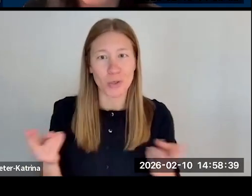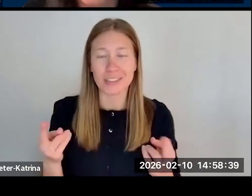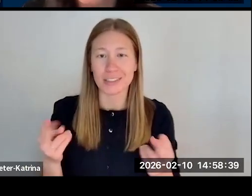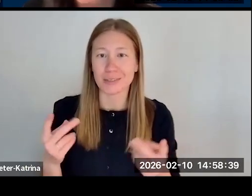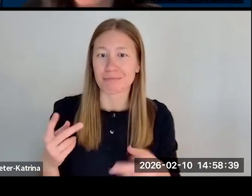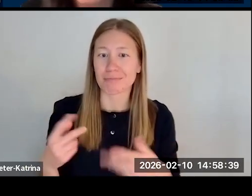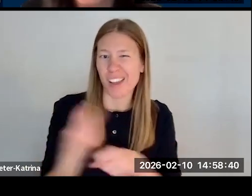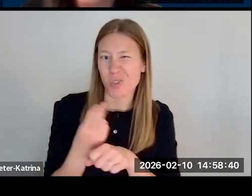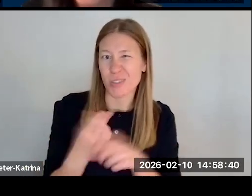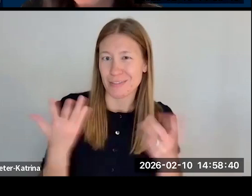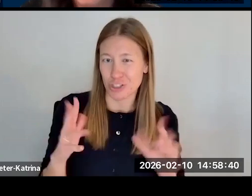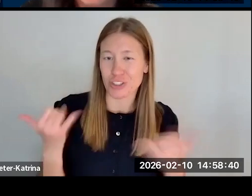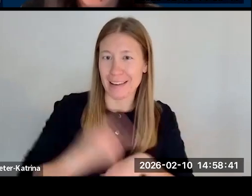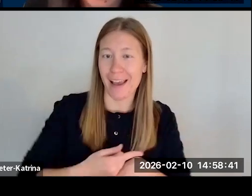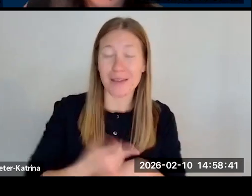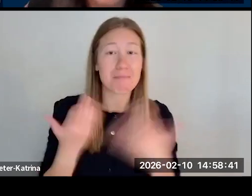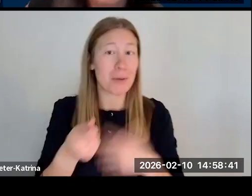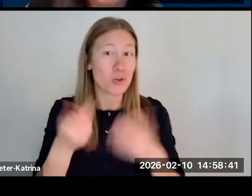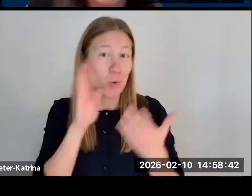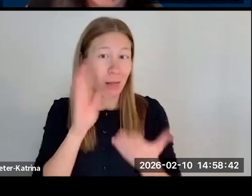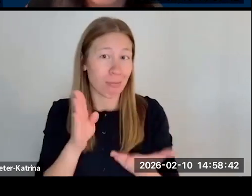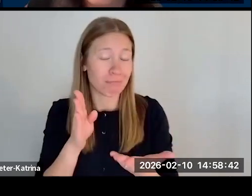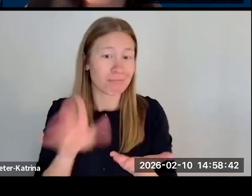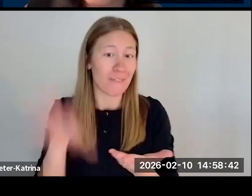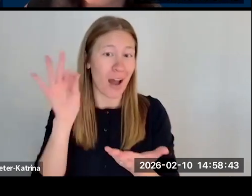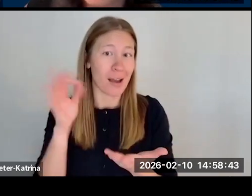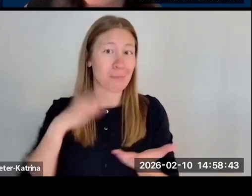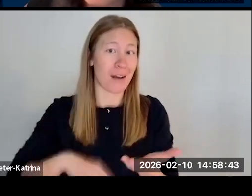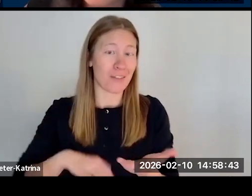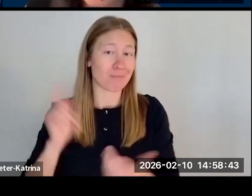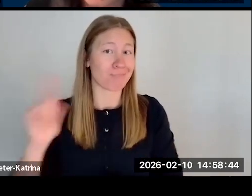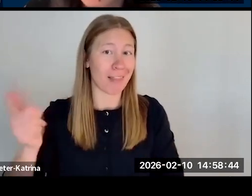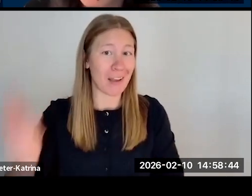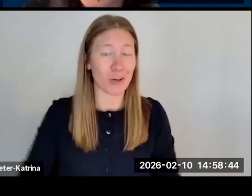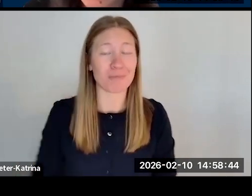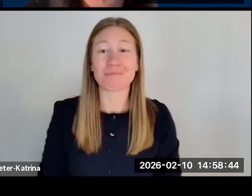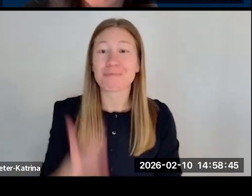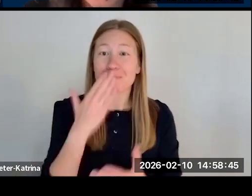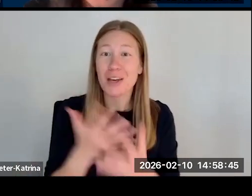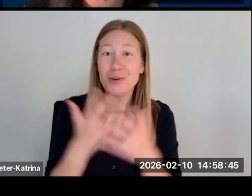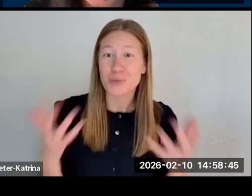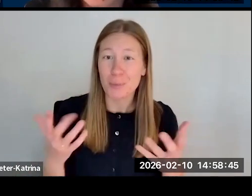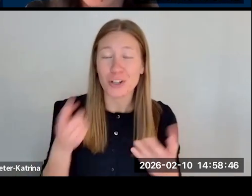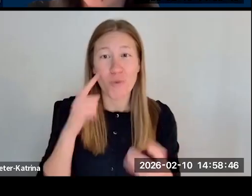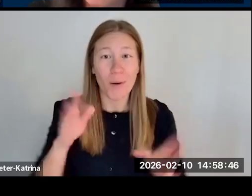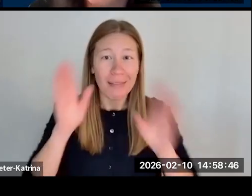to reference later on. Thank you all so much for listening and for joining us today.